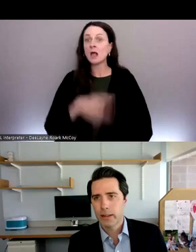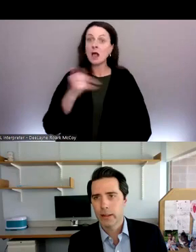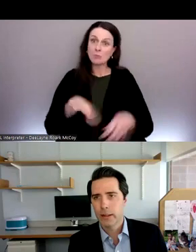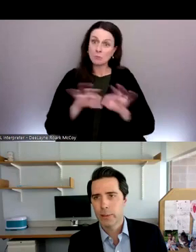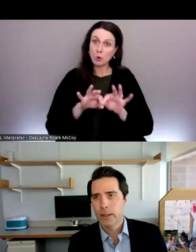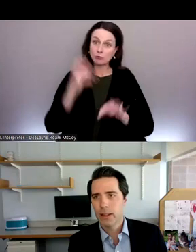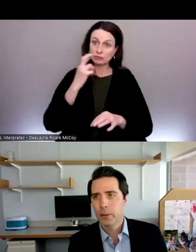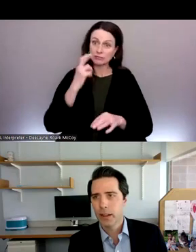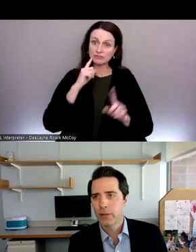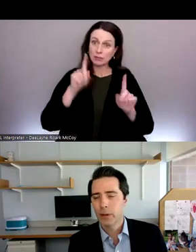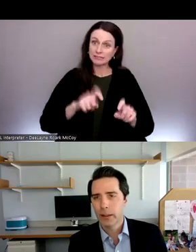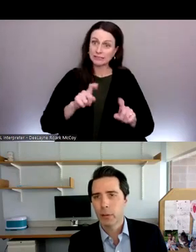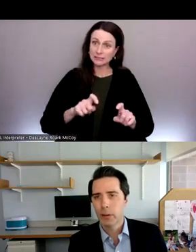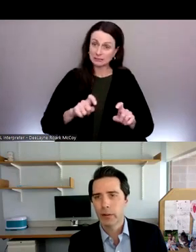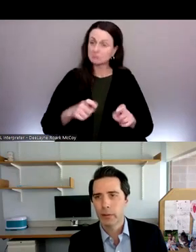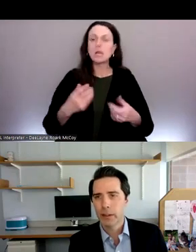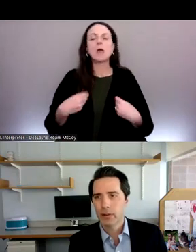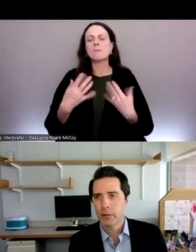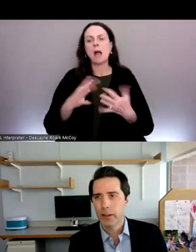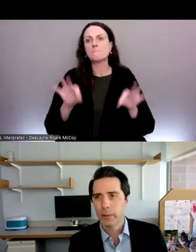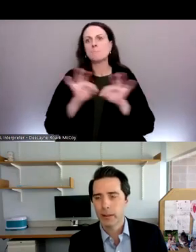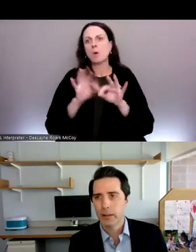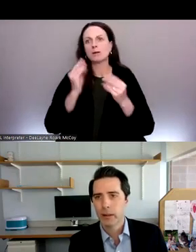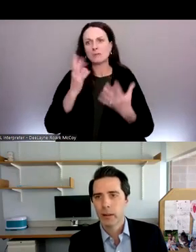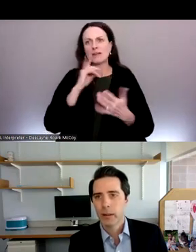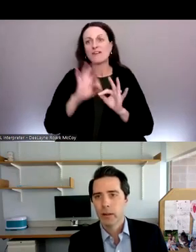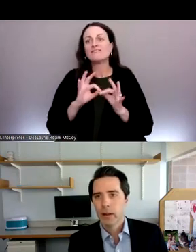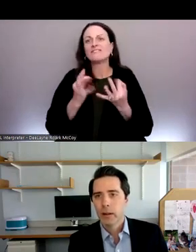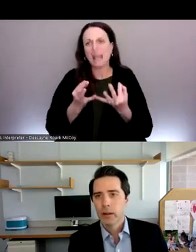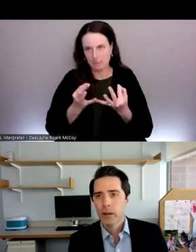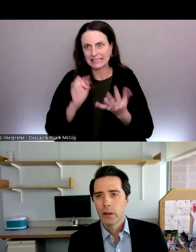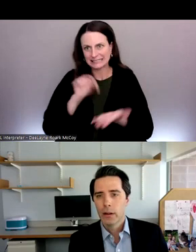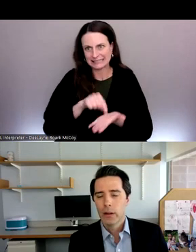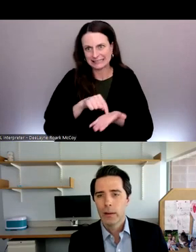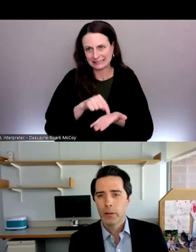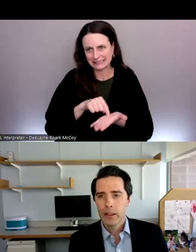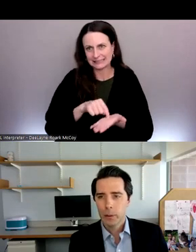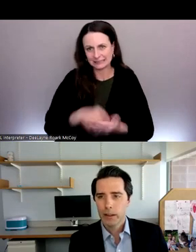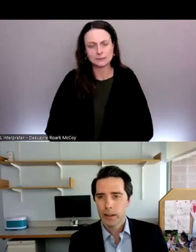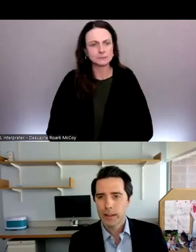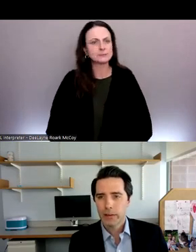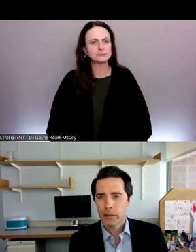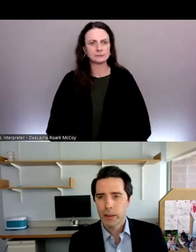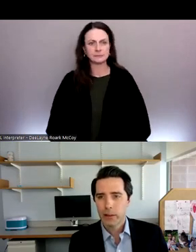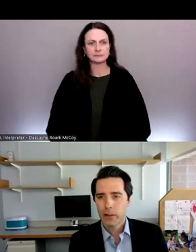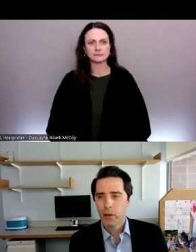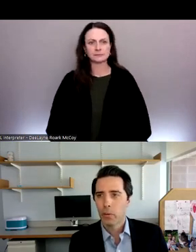testing is because it provides really important information for families